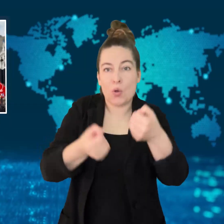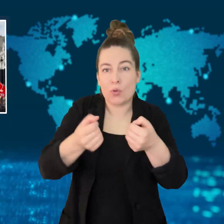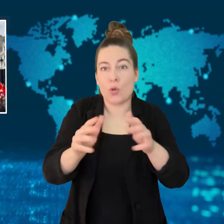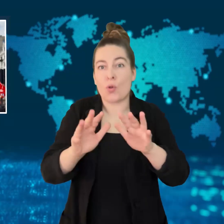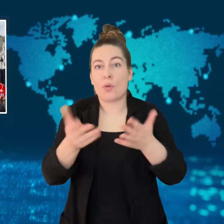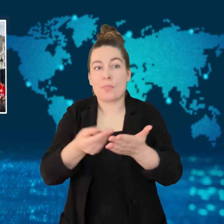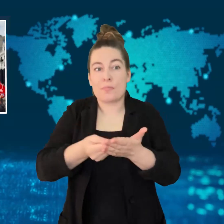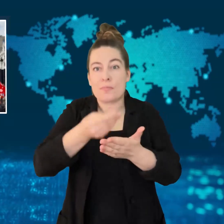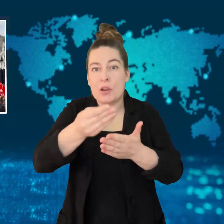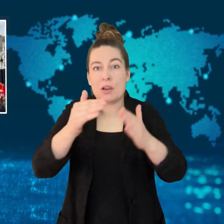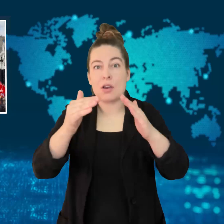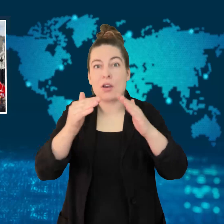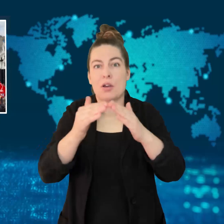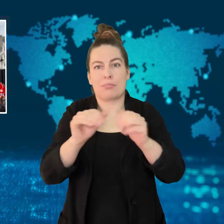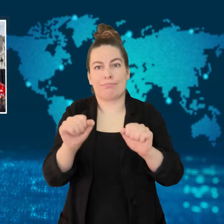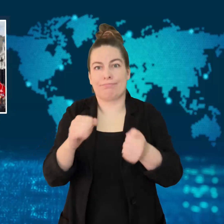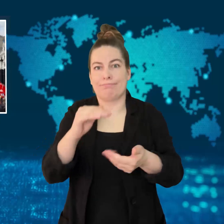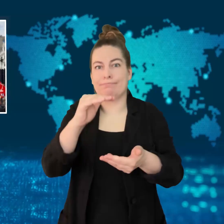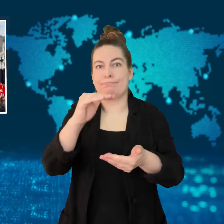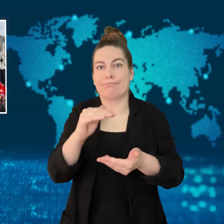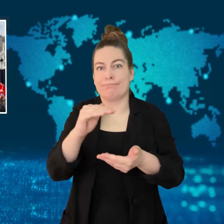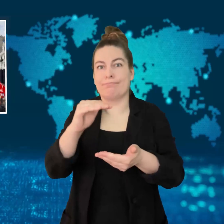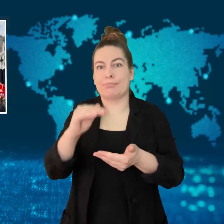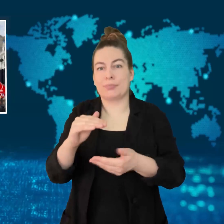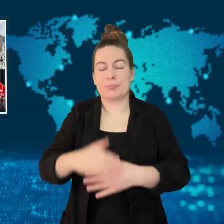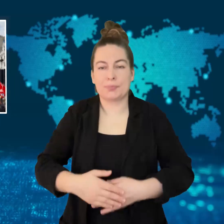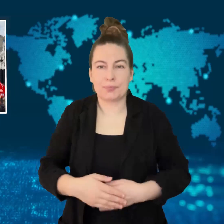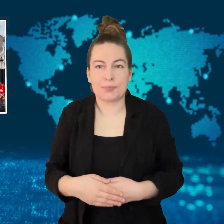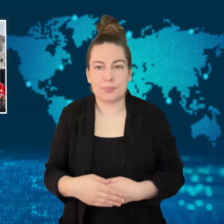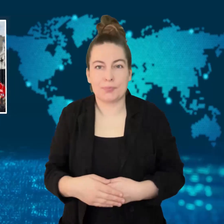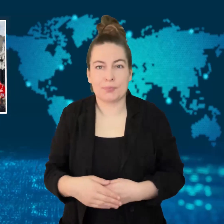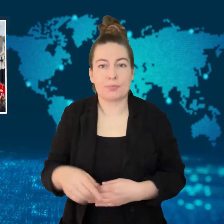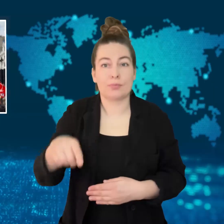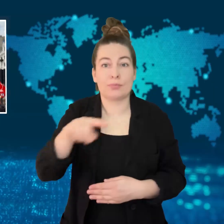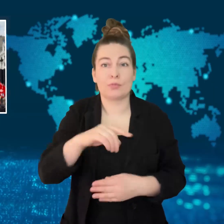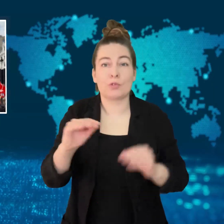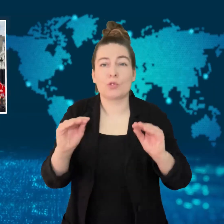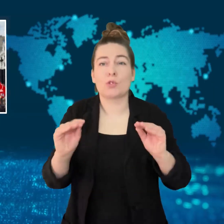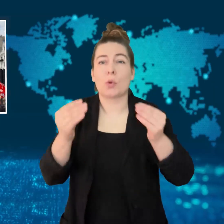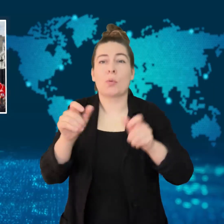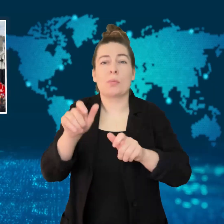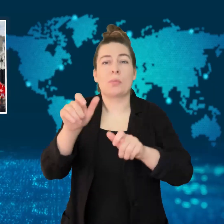They are paying a large portion of their salary for